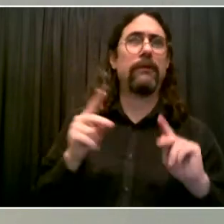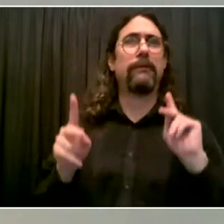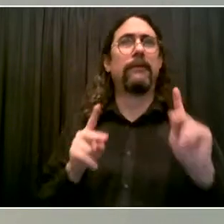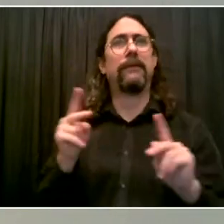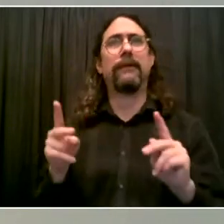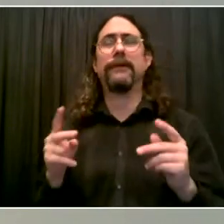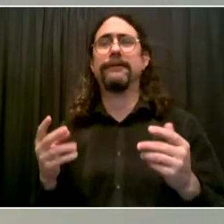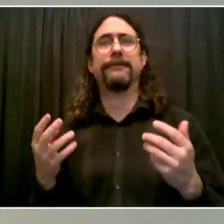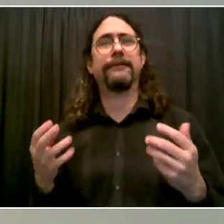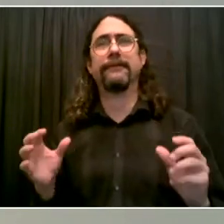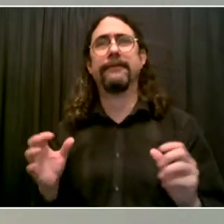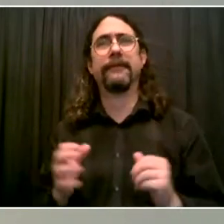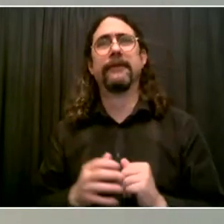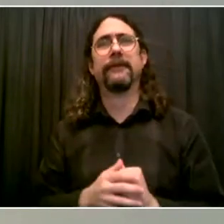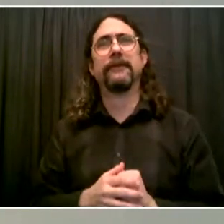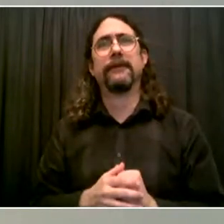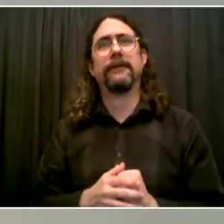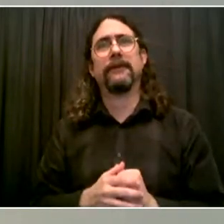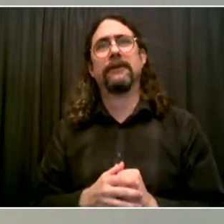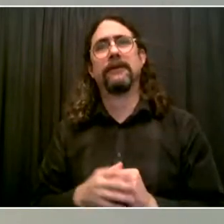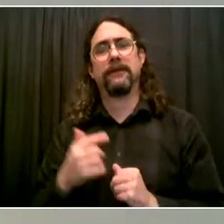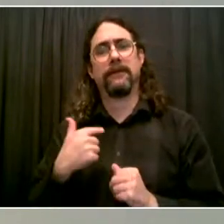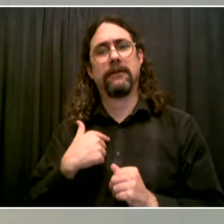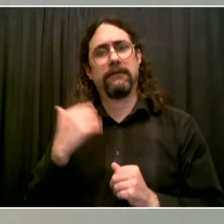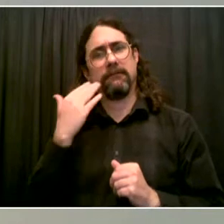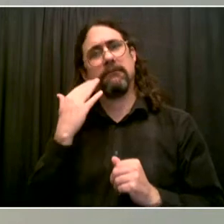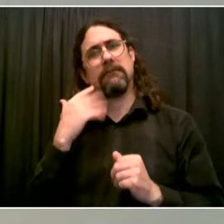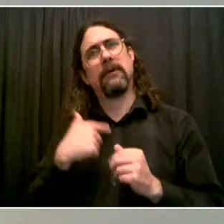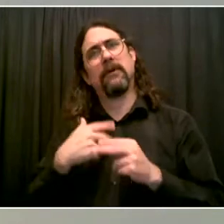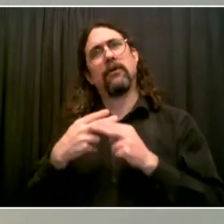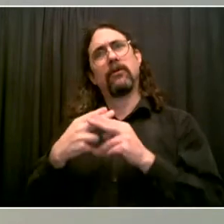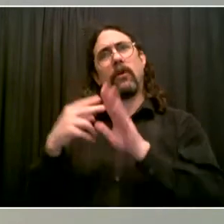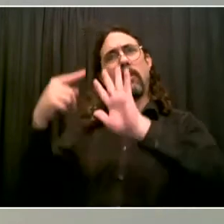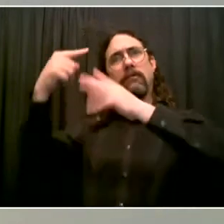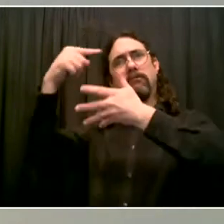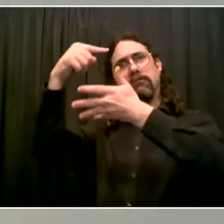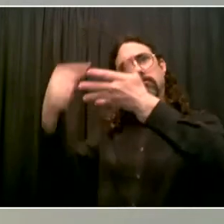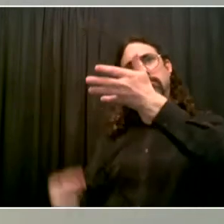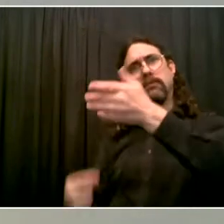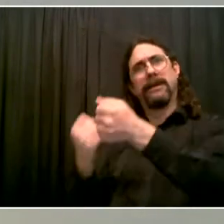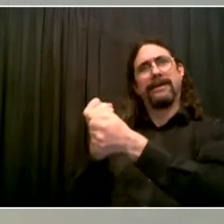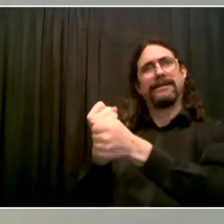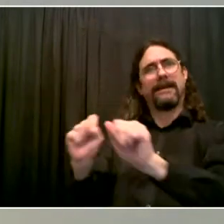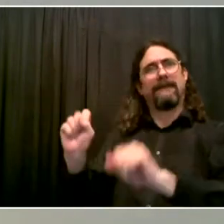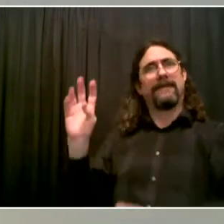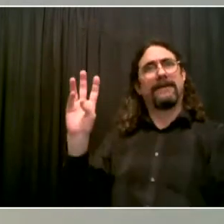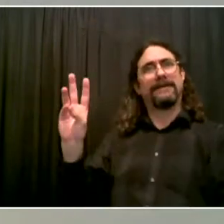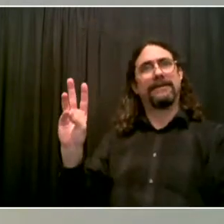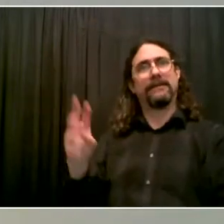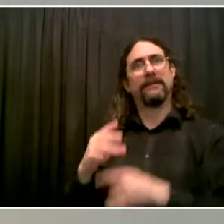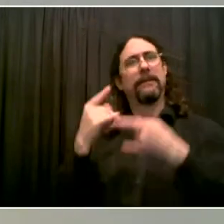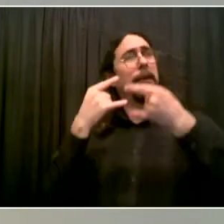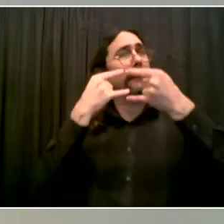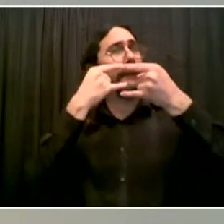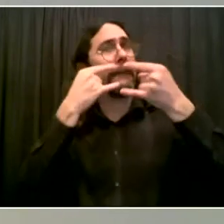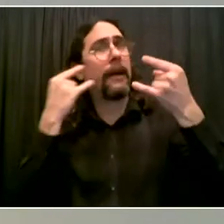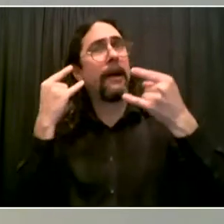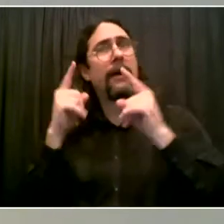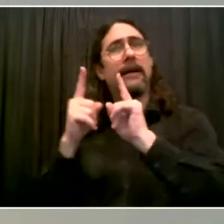YOU'VE HEARD ME